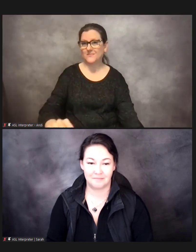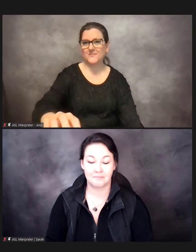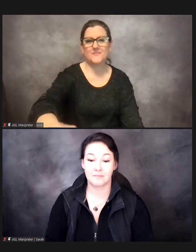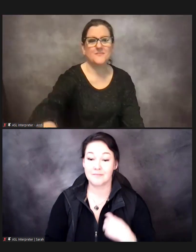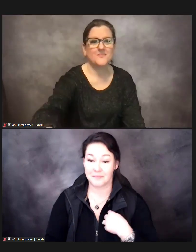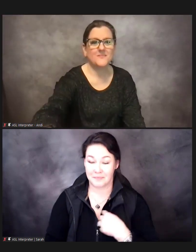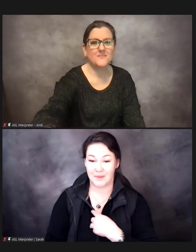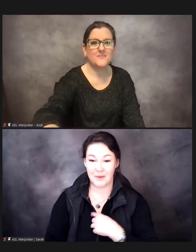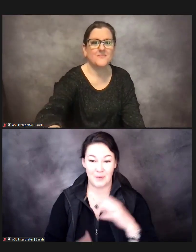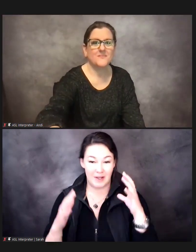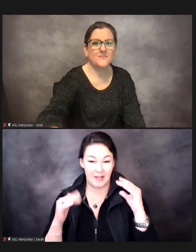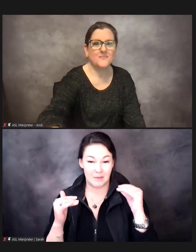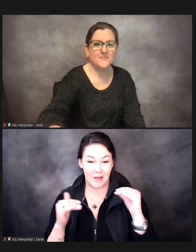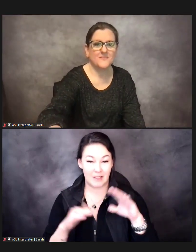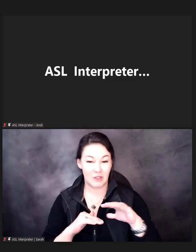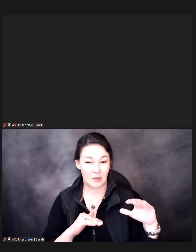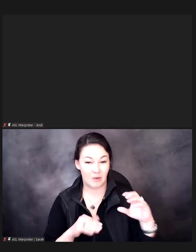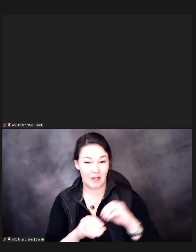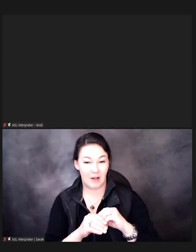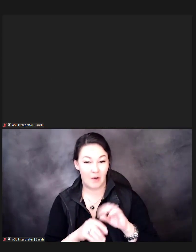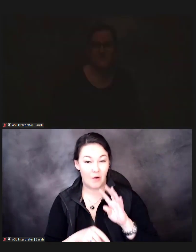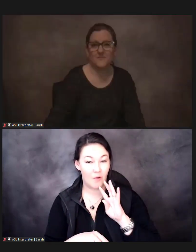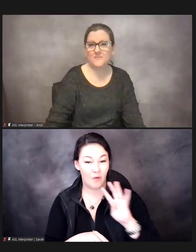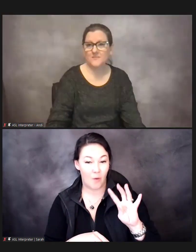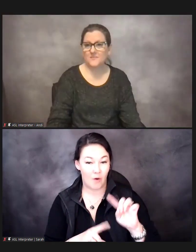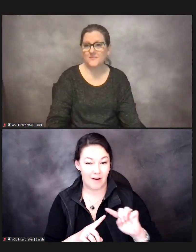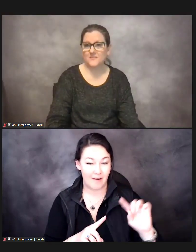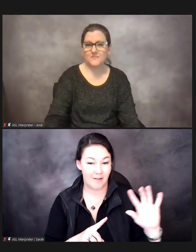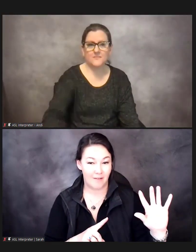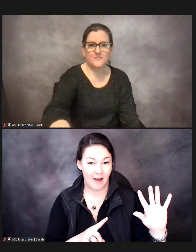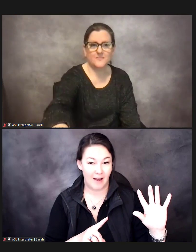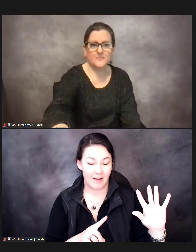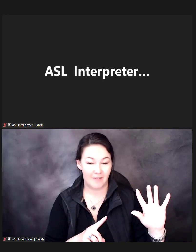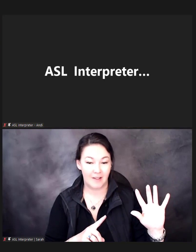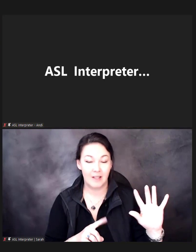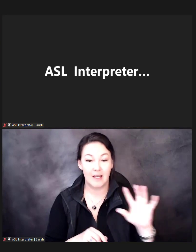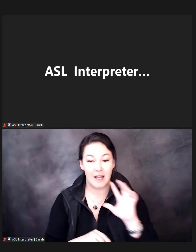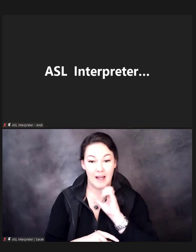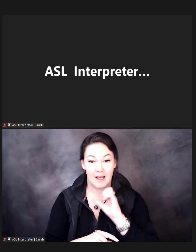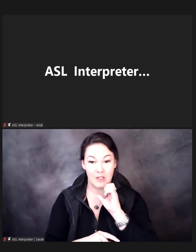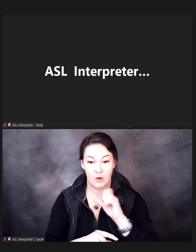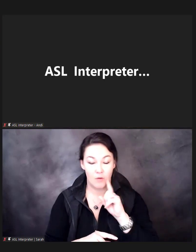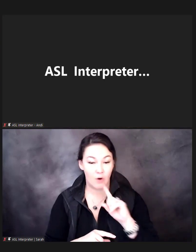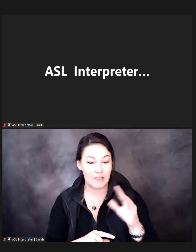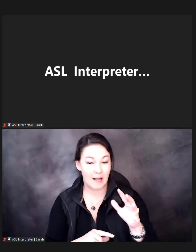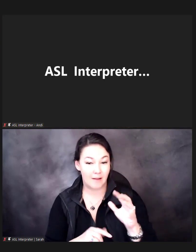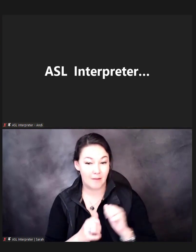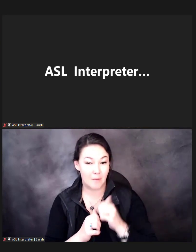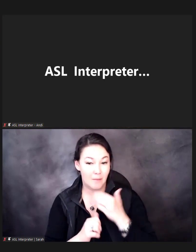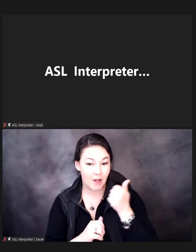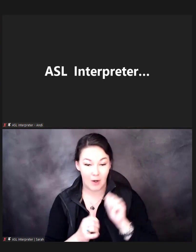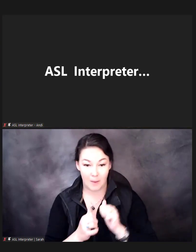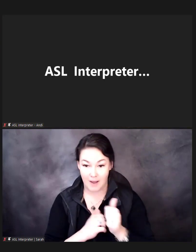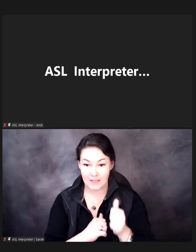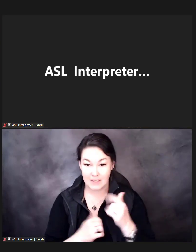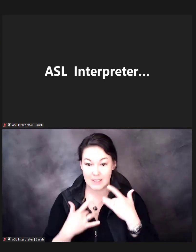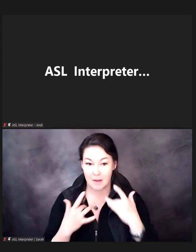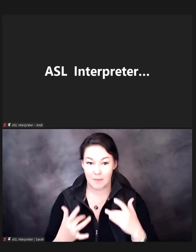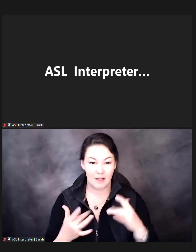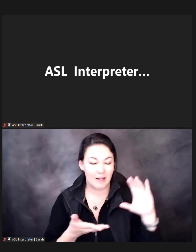We expect children in the, um, 4 to to 5 age range to have slightly better pass rates, because they don't tend to have ear infections